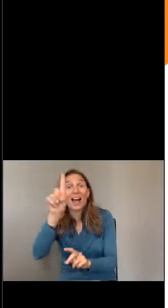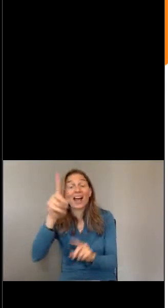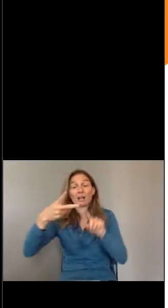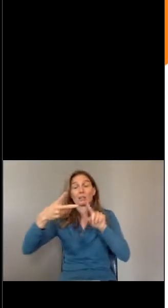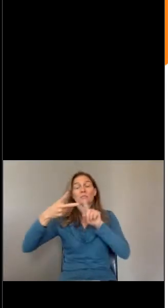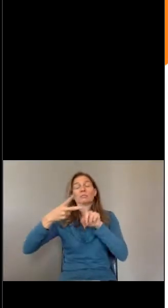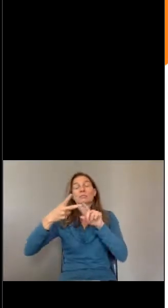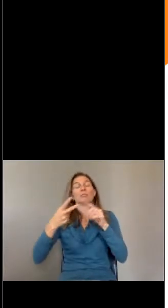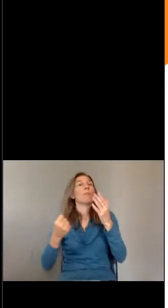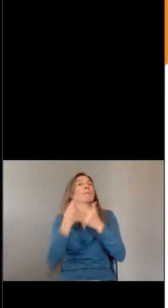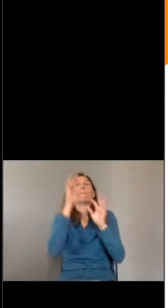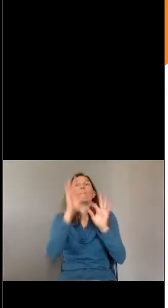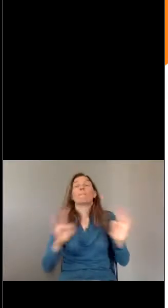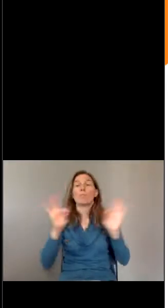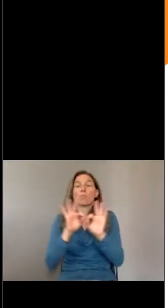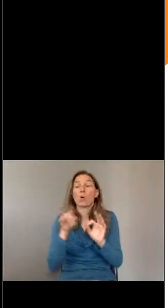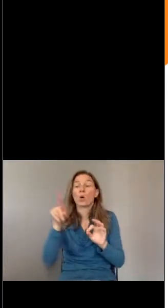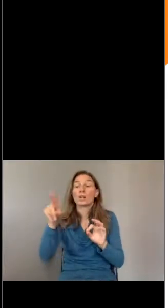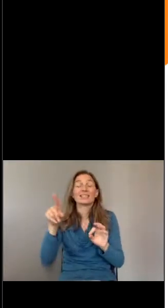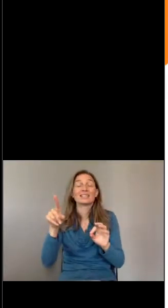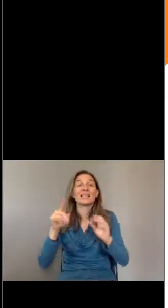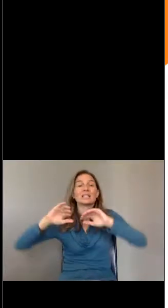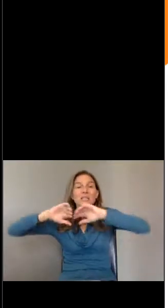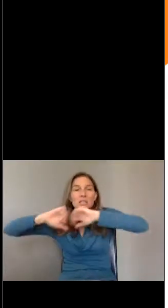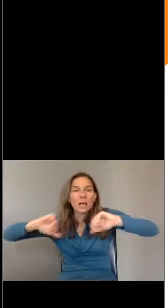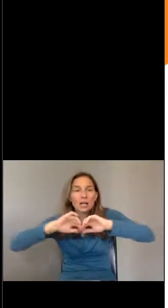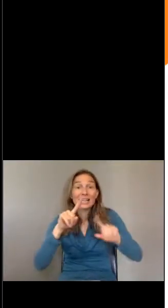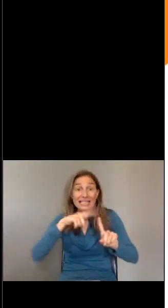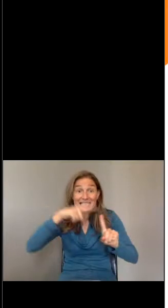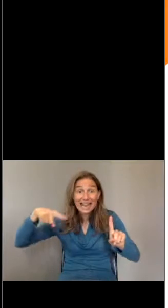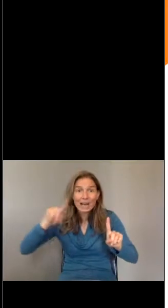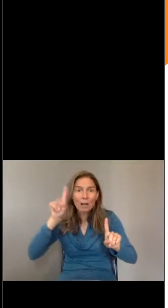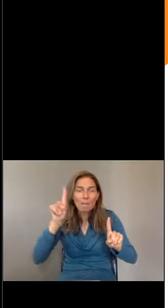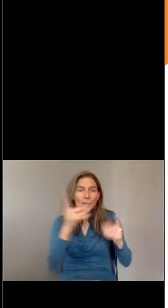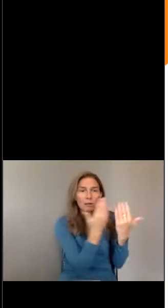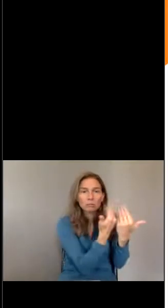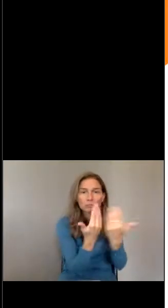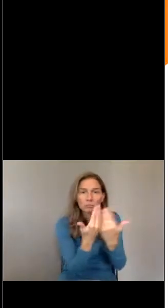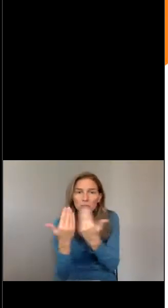These are the two main pillars on which these three focuses are based on.